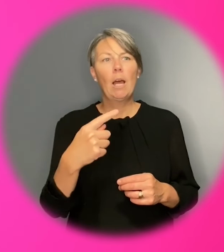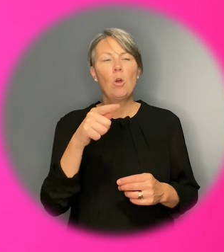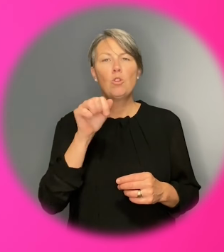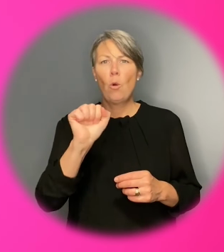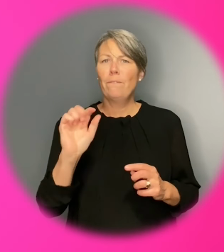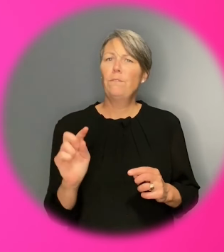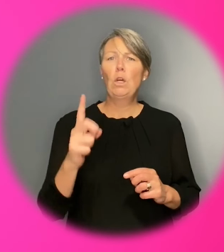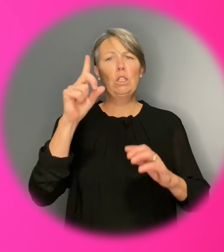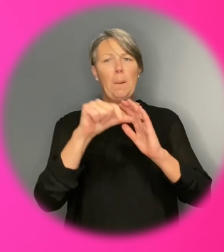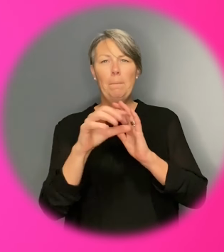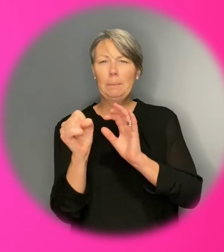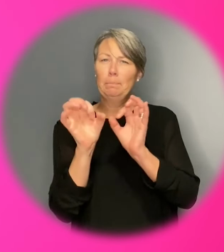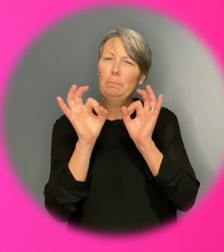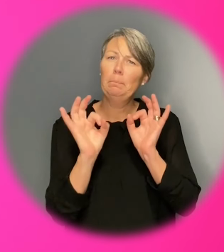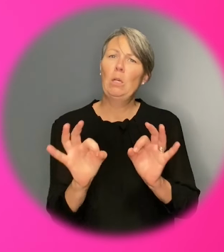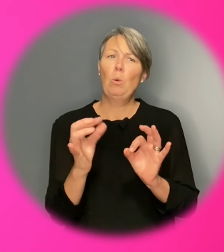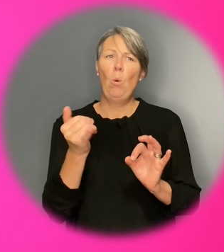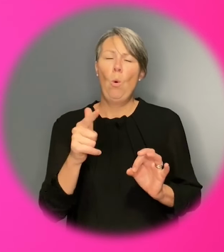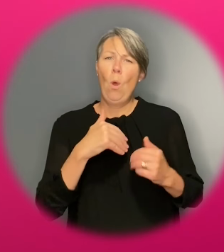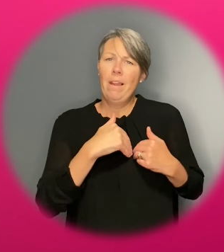it has to be someone that you have a deep emotional connection with. That